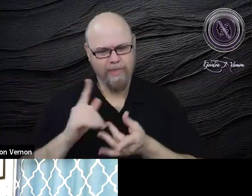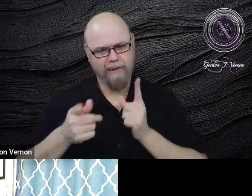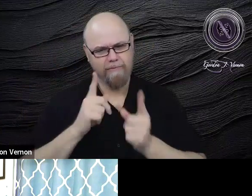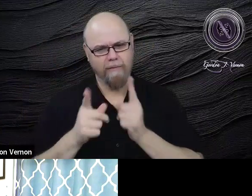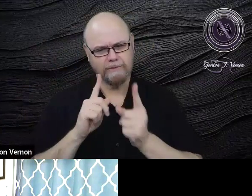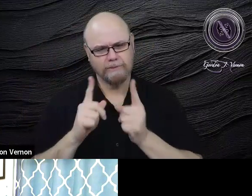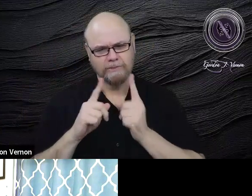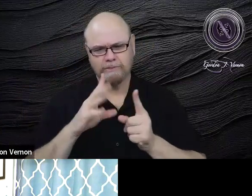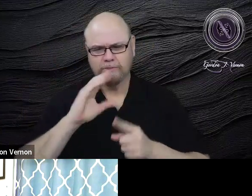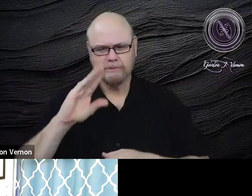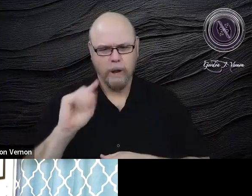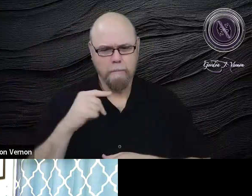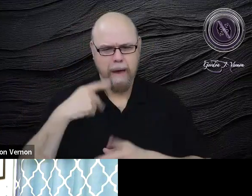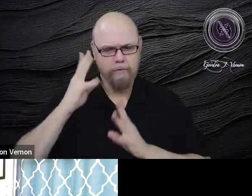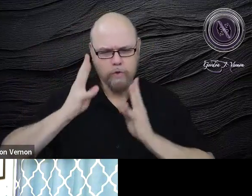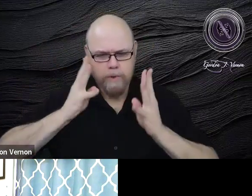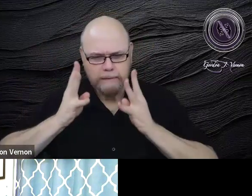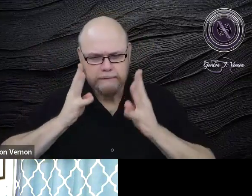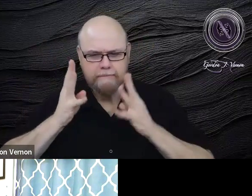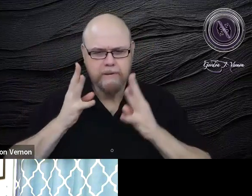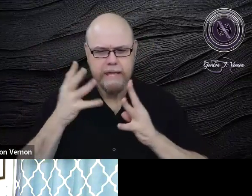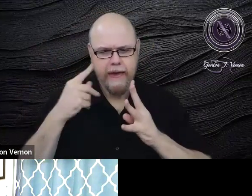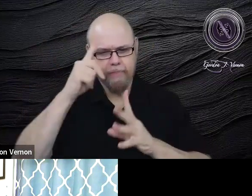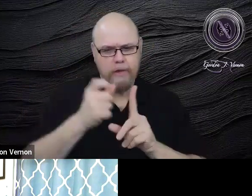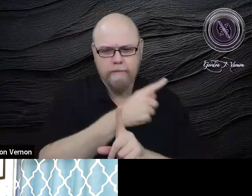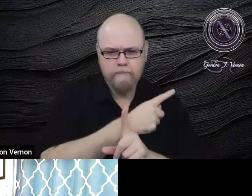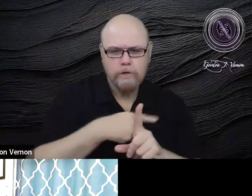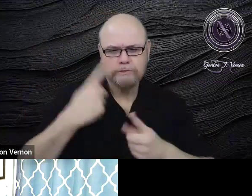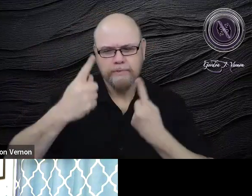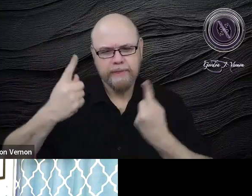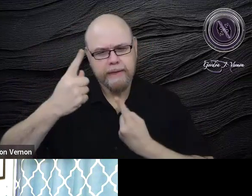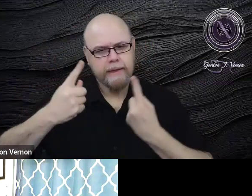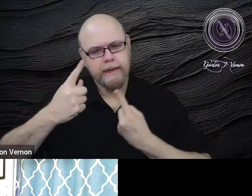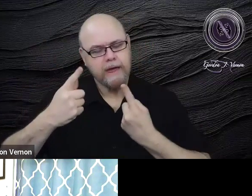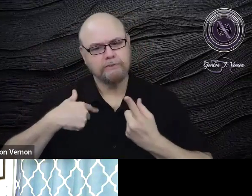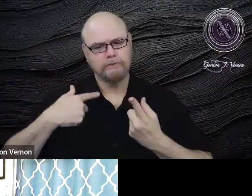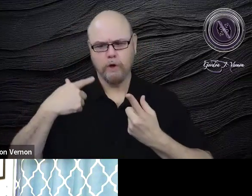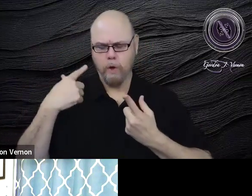required to understand 50% of these digits that